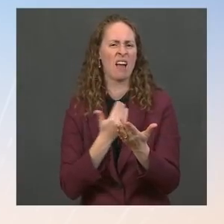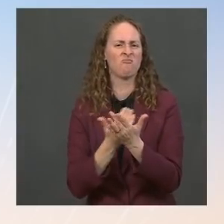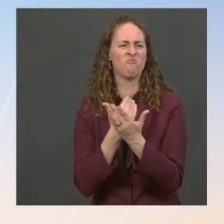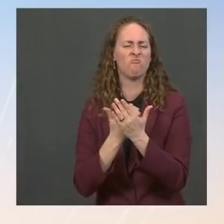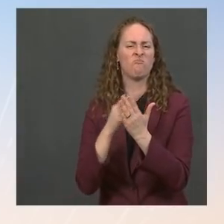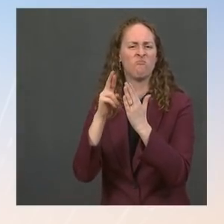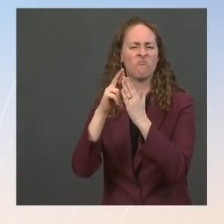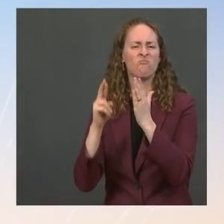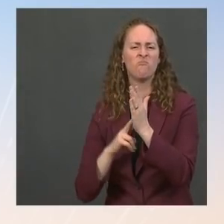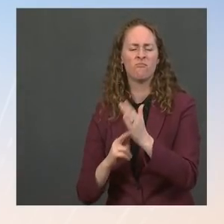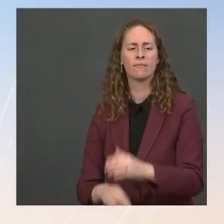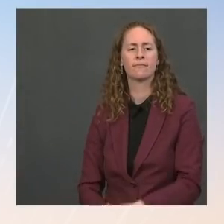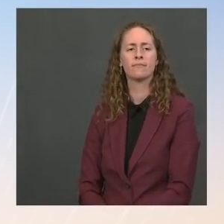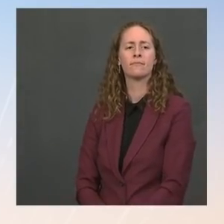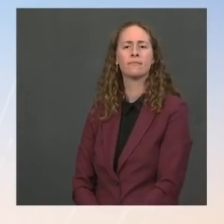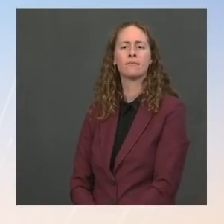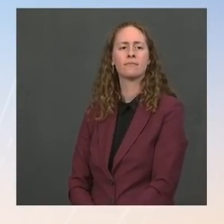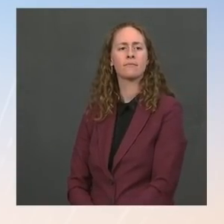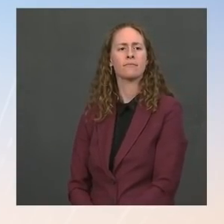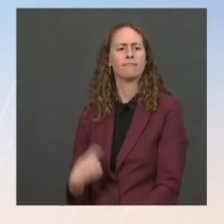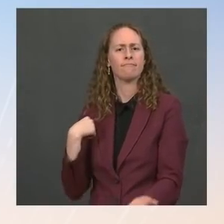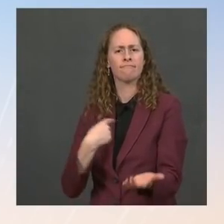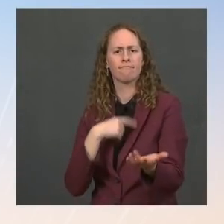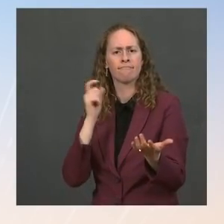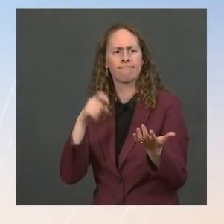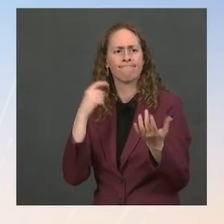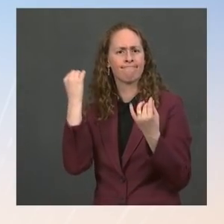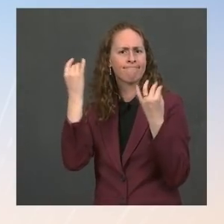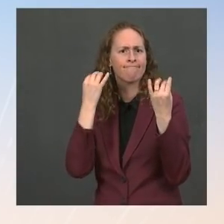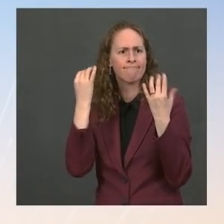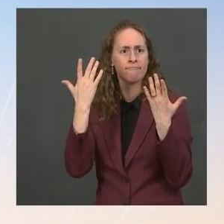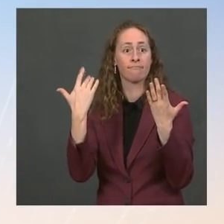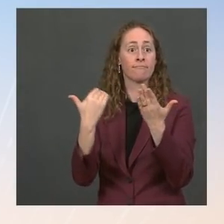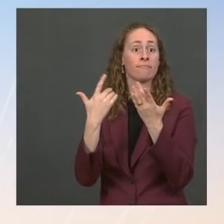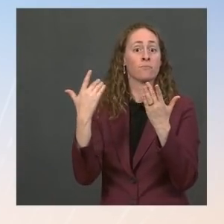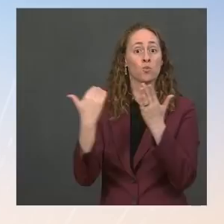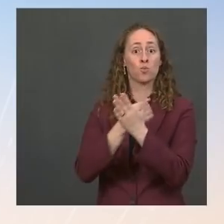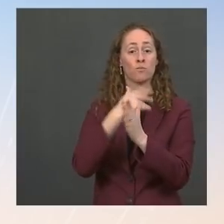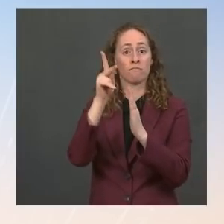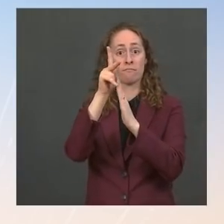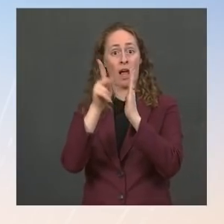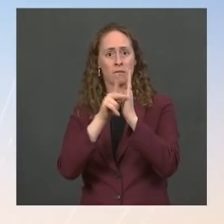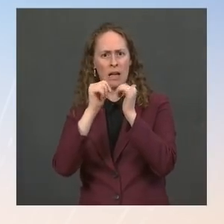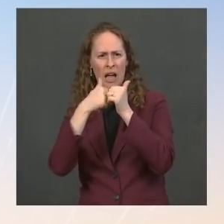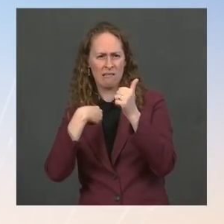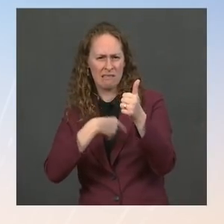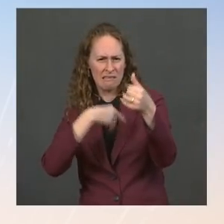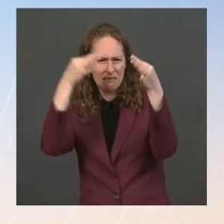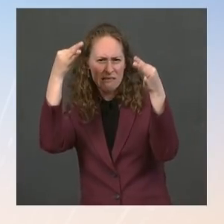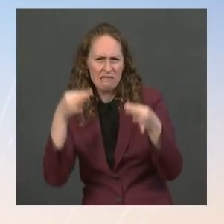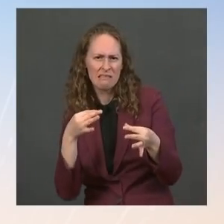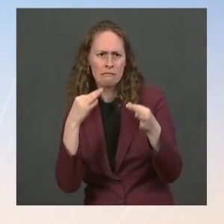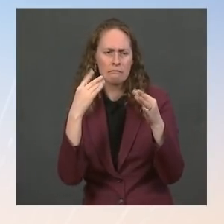we had to account for and plan for and ensure that we could implement this policy in a way that was clear, that was equitable, that provided --